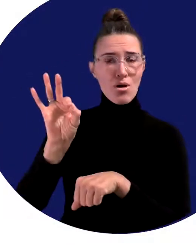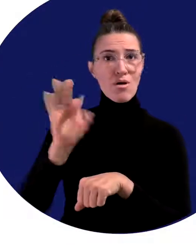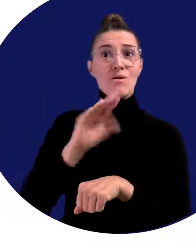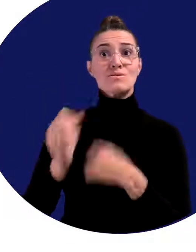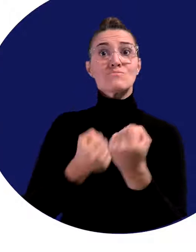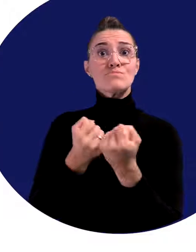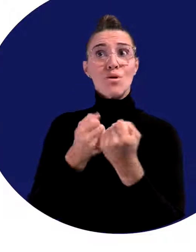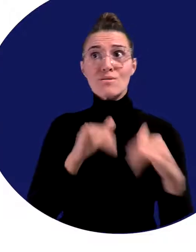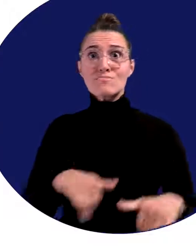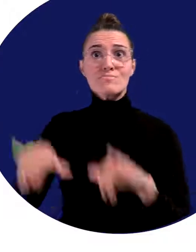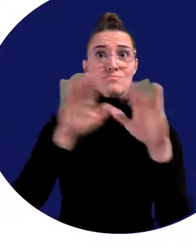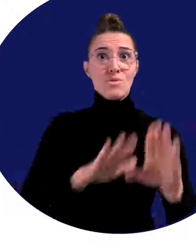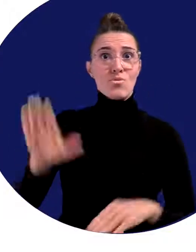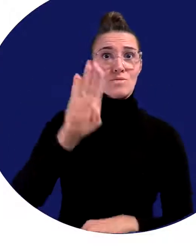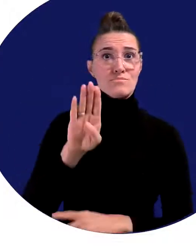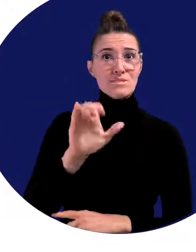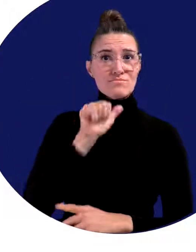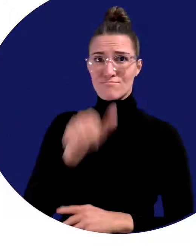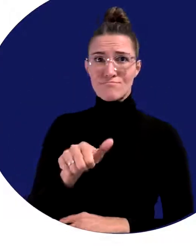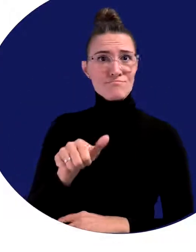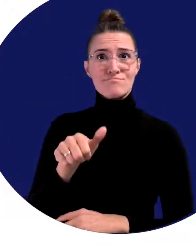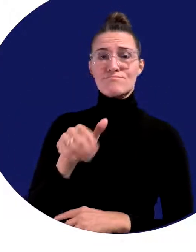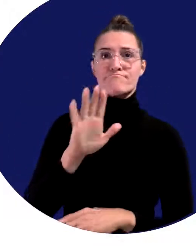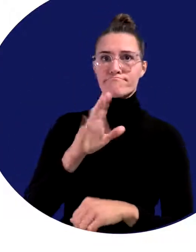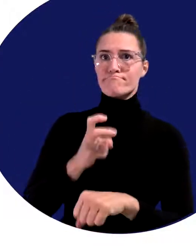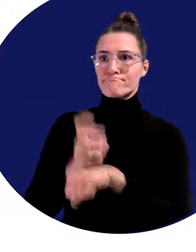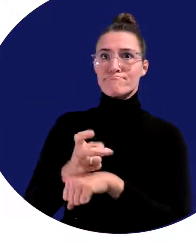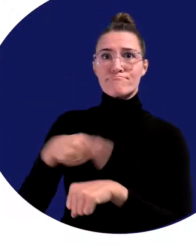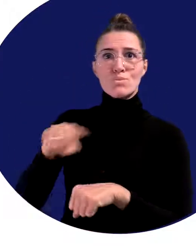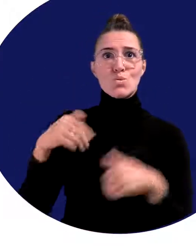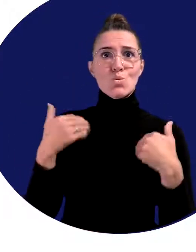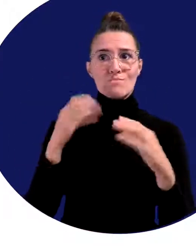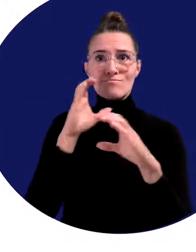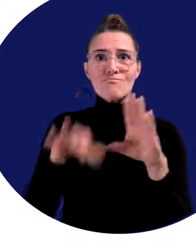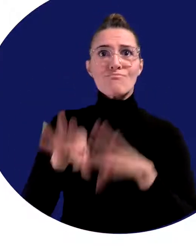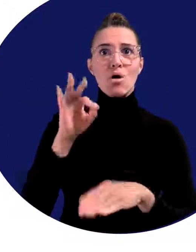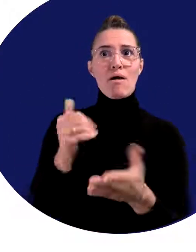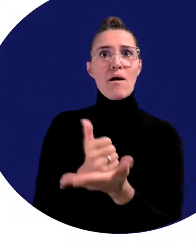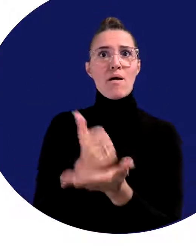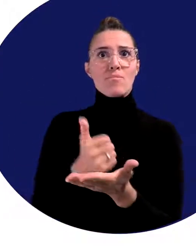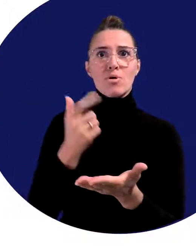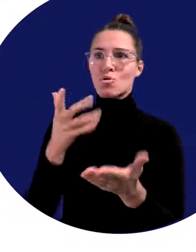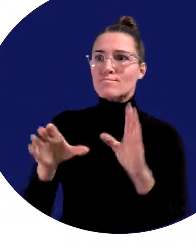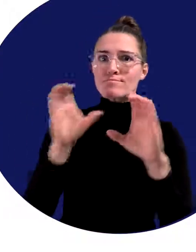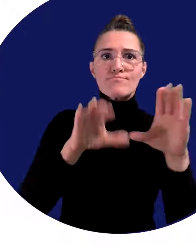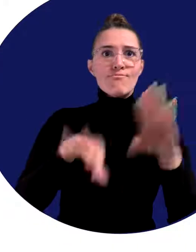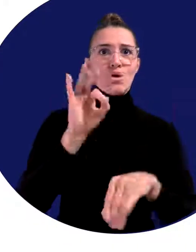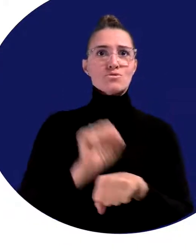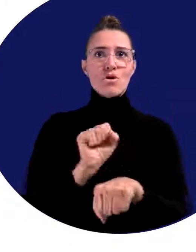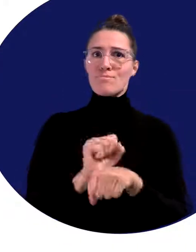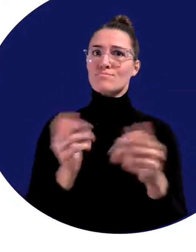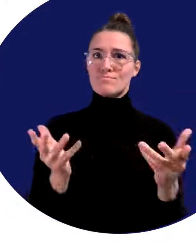And the support that's available isn't consistent across BC. It is hard for youth to find the help they need to pursue work.